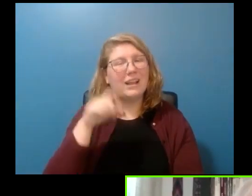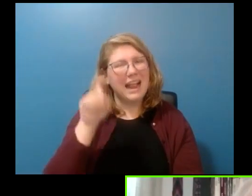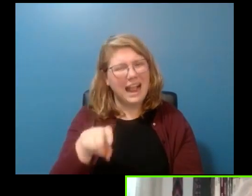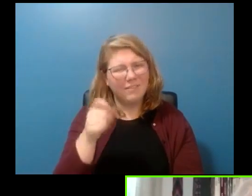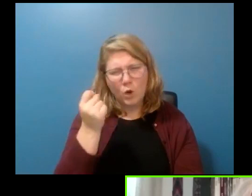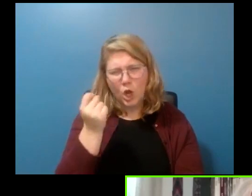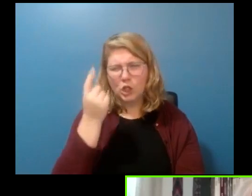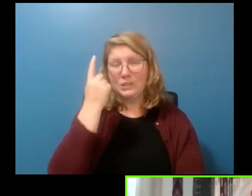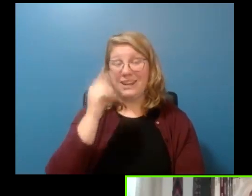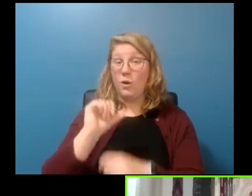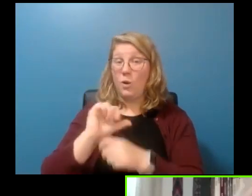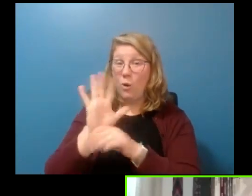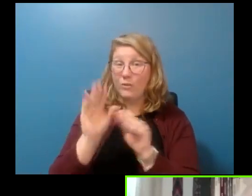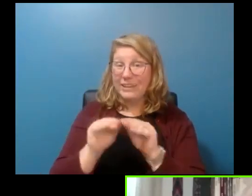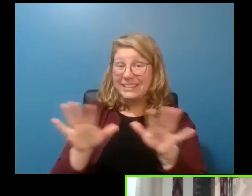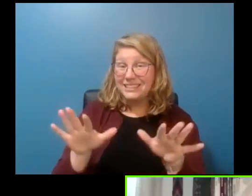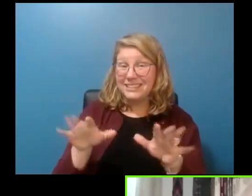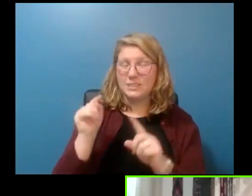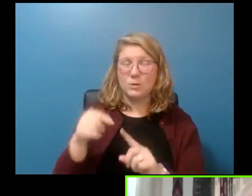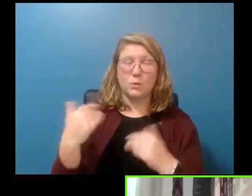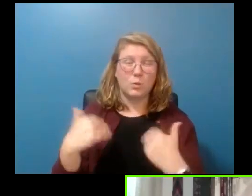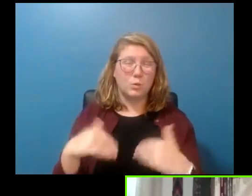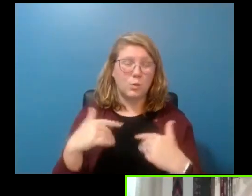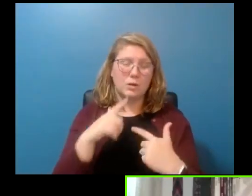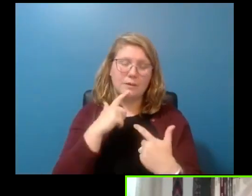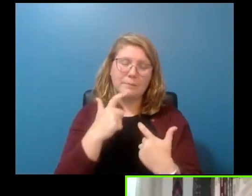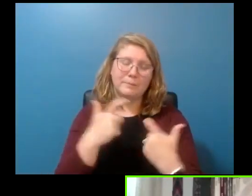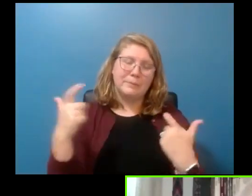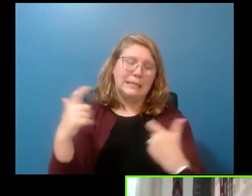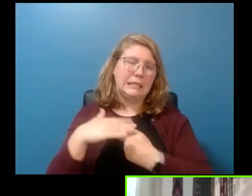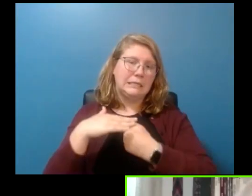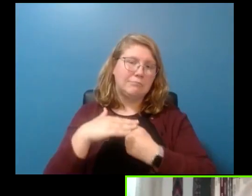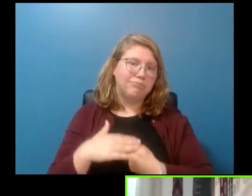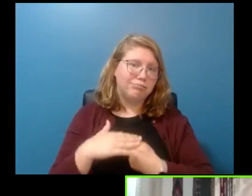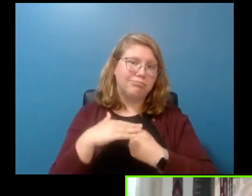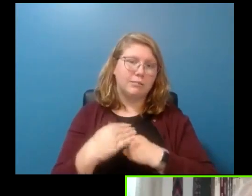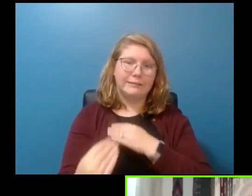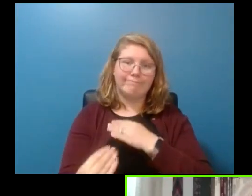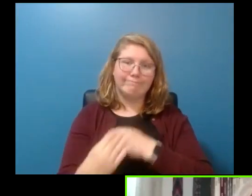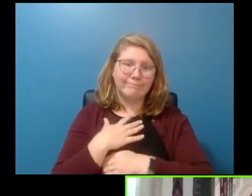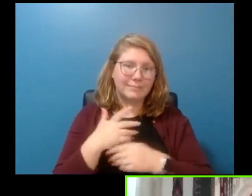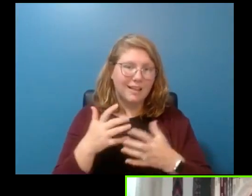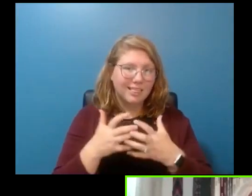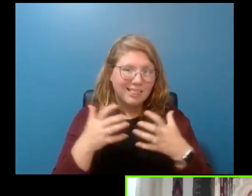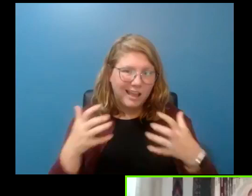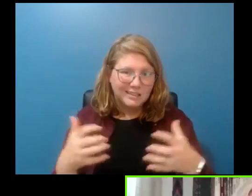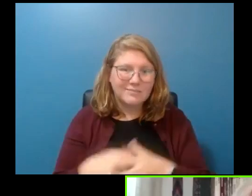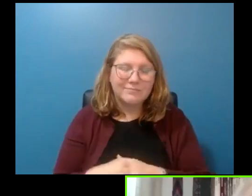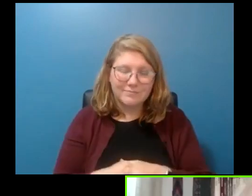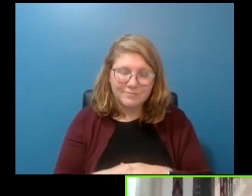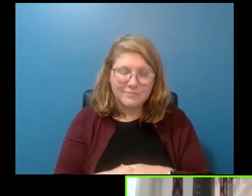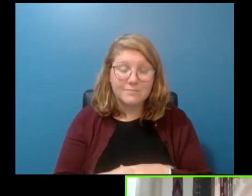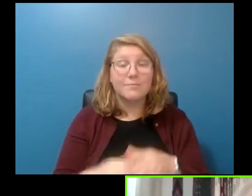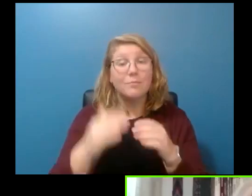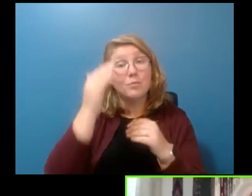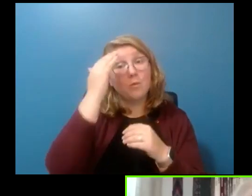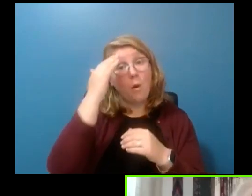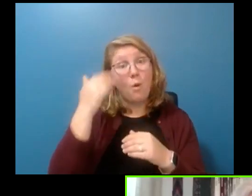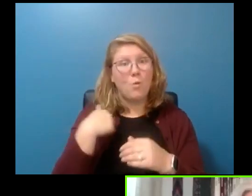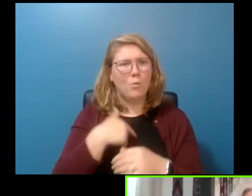people. You know, you're not set up ergonomically from home if you have not been working from home the whole time. And Zoom